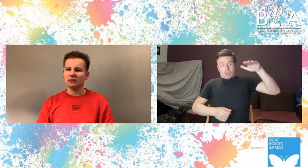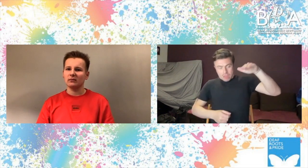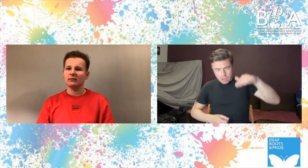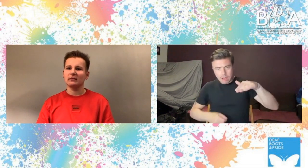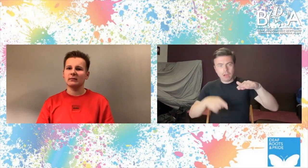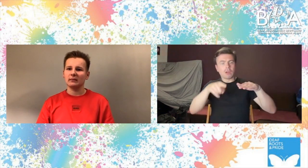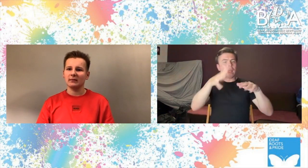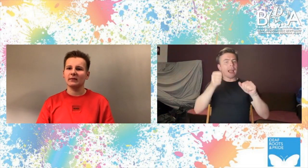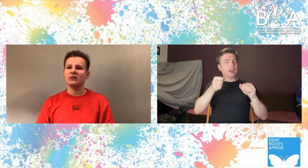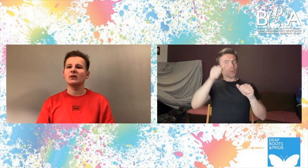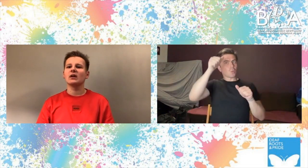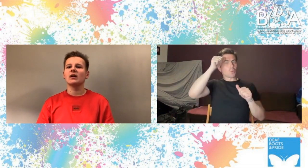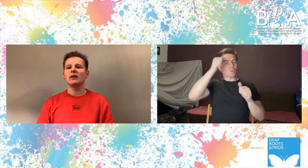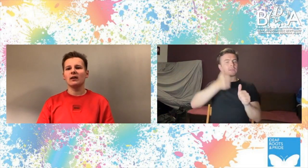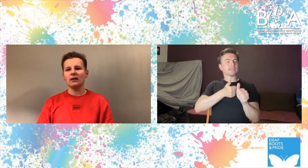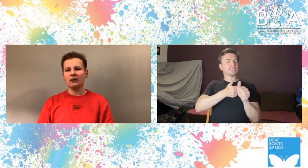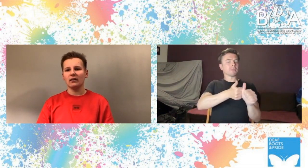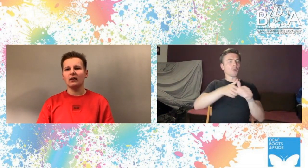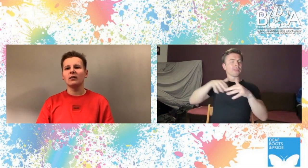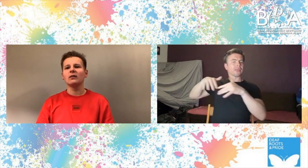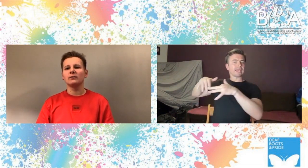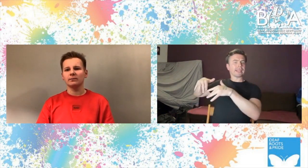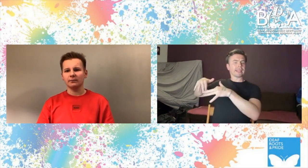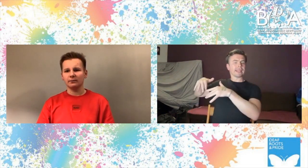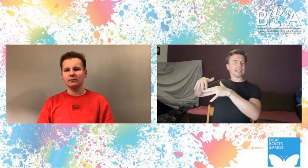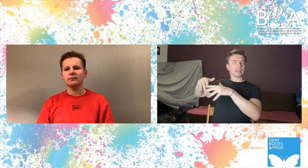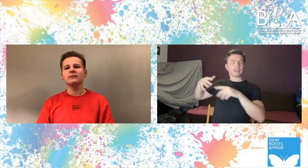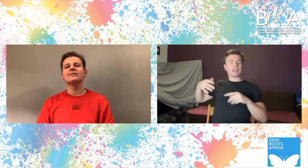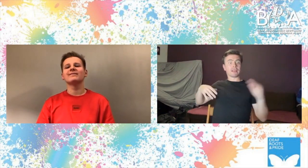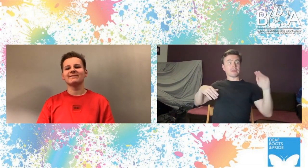that the support is there, and they are going to pick you up. Just as you